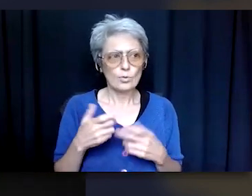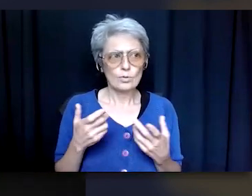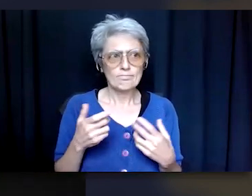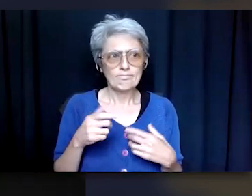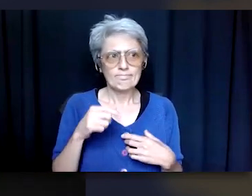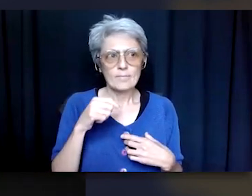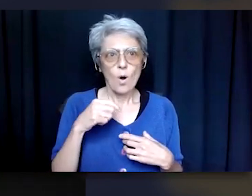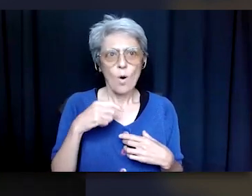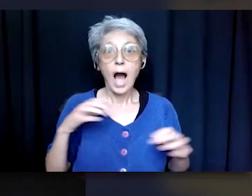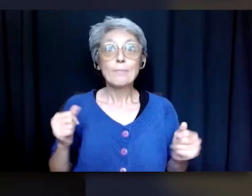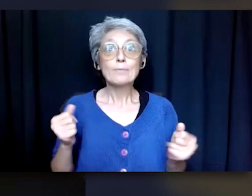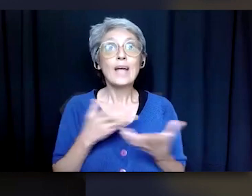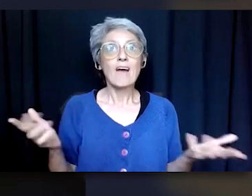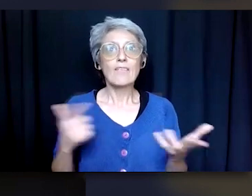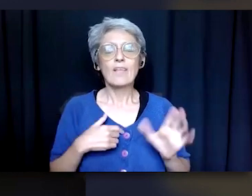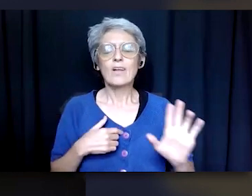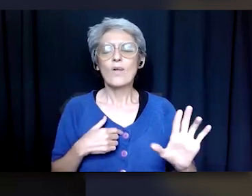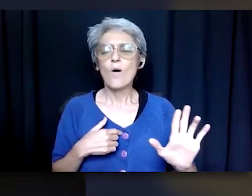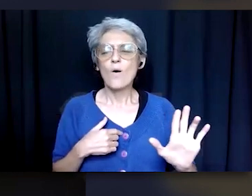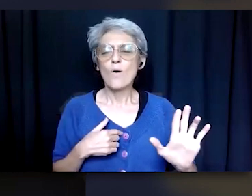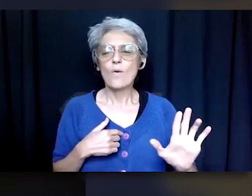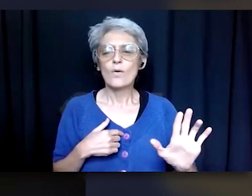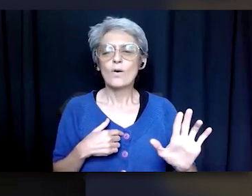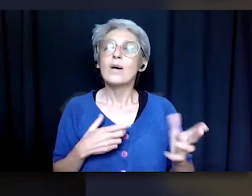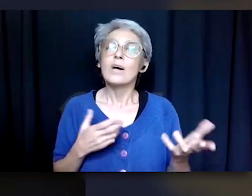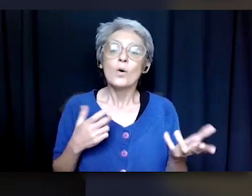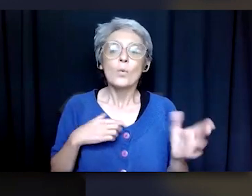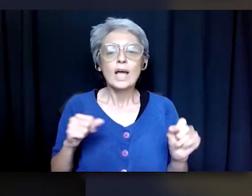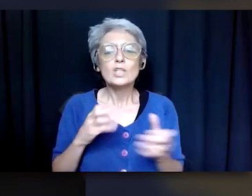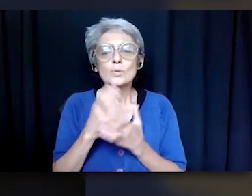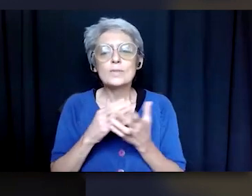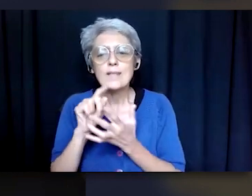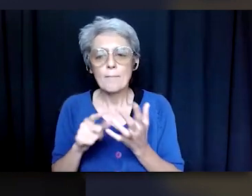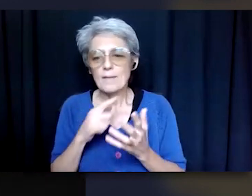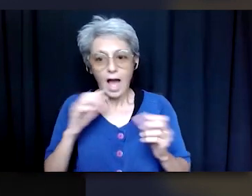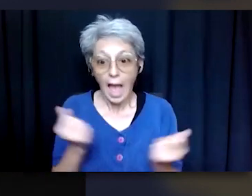we’re not going to do some of them, but we’re going to try to do them from a position that